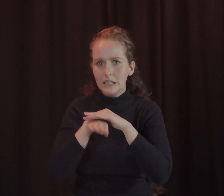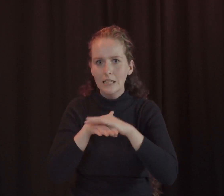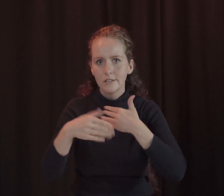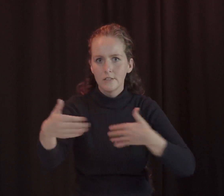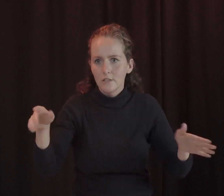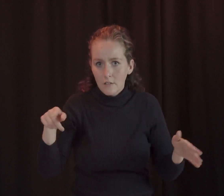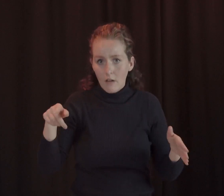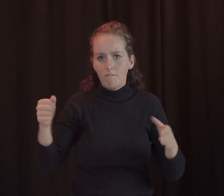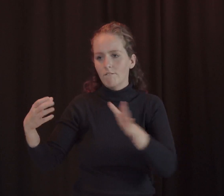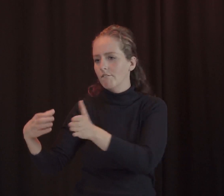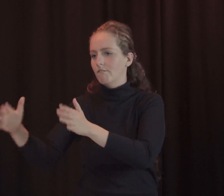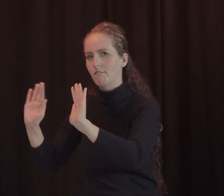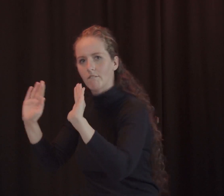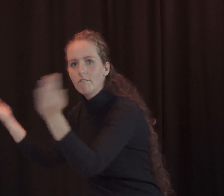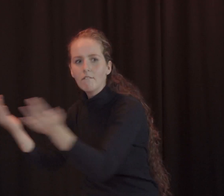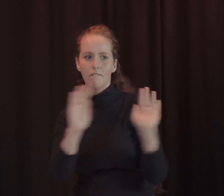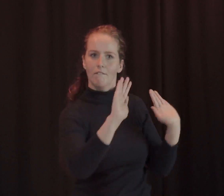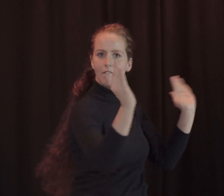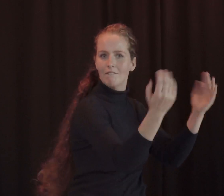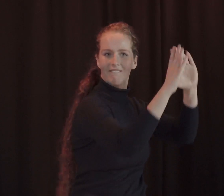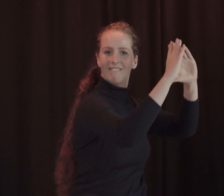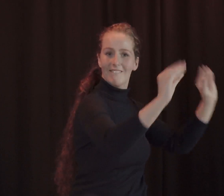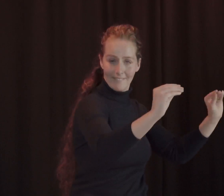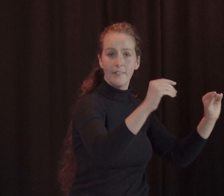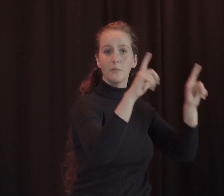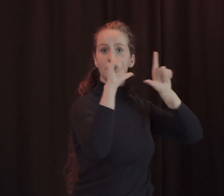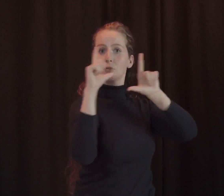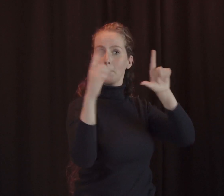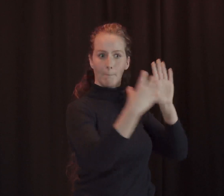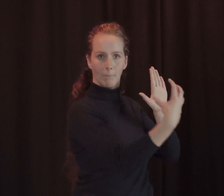In contrast, today, you need to go into the recesses at the end of the room